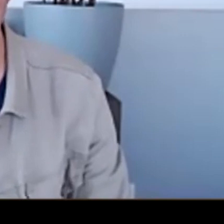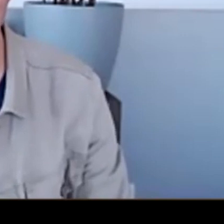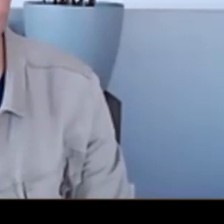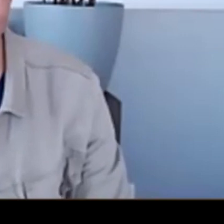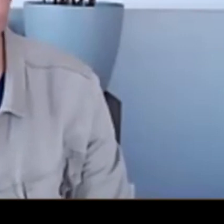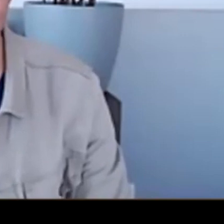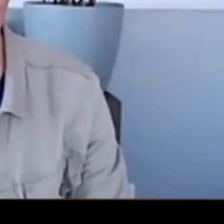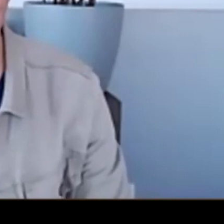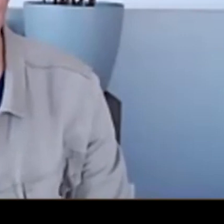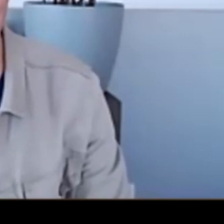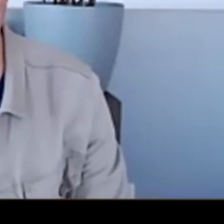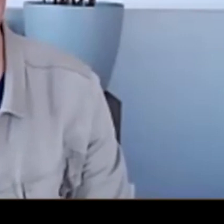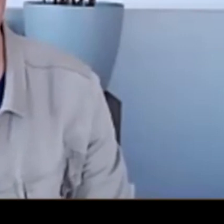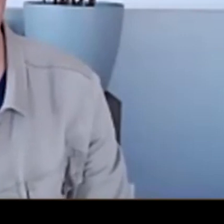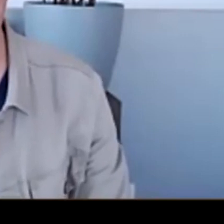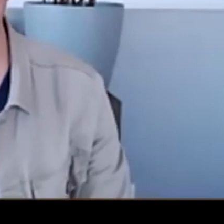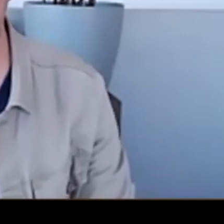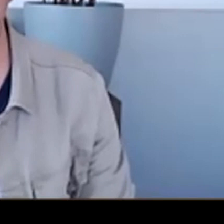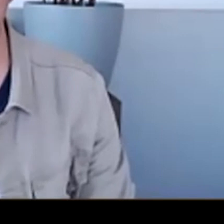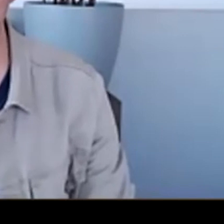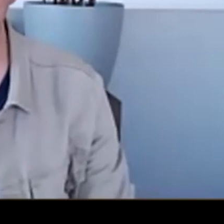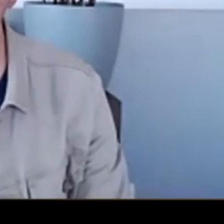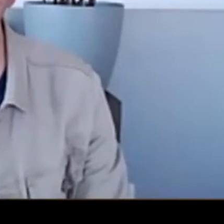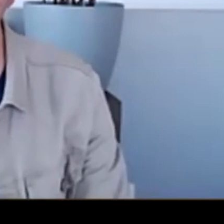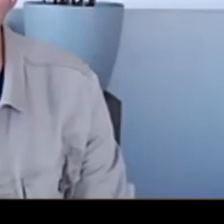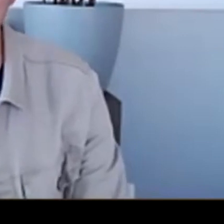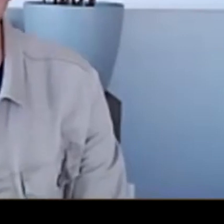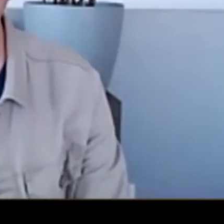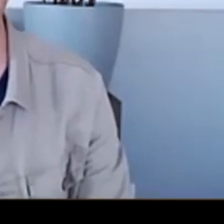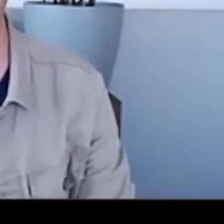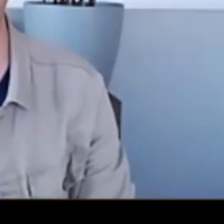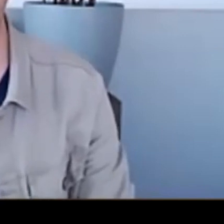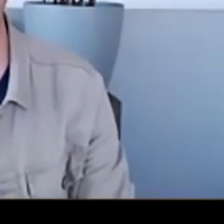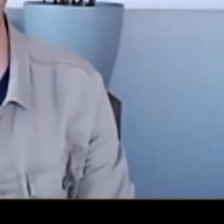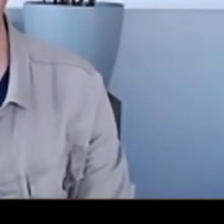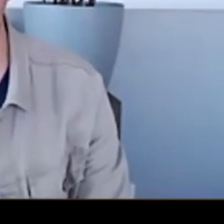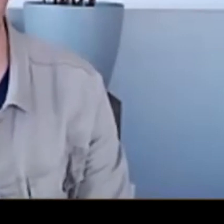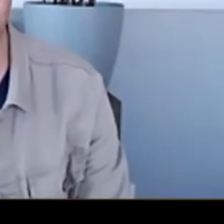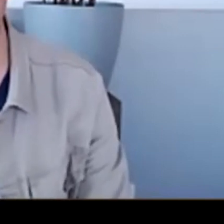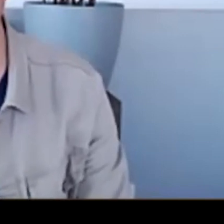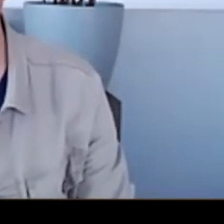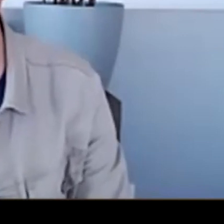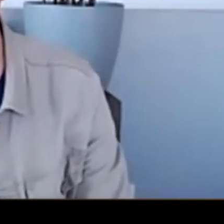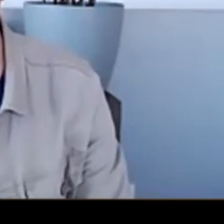today. Welcome Mark. We'll also be recording this event so if you can't stay for the full